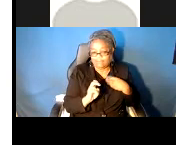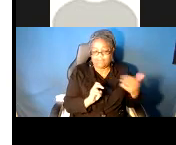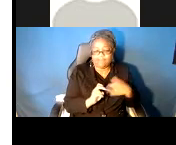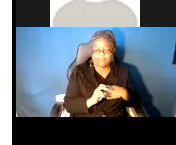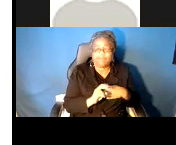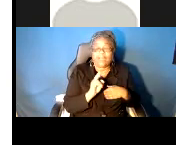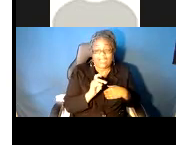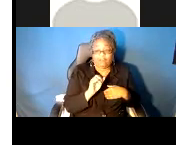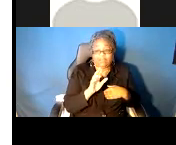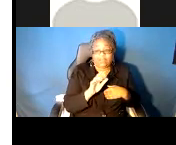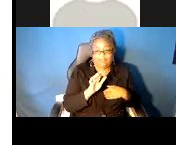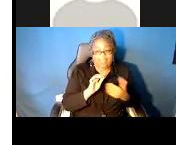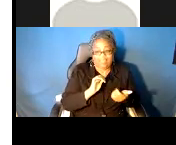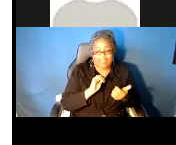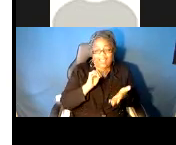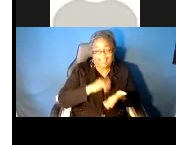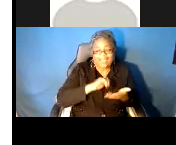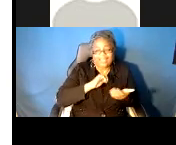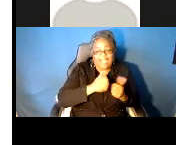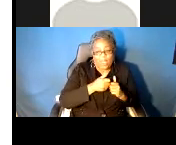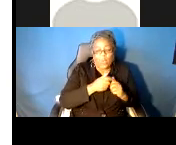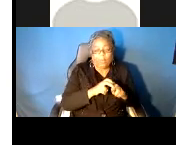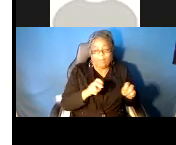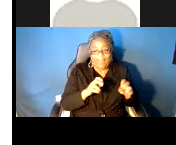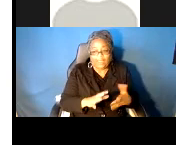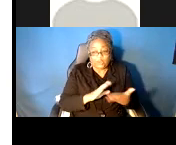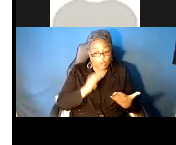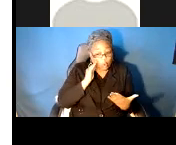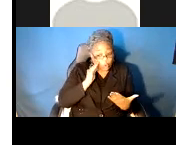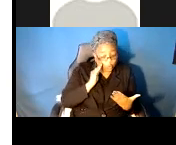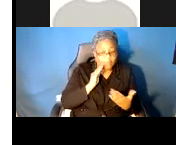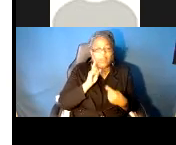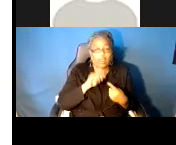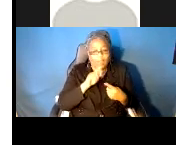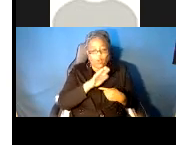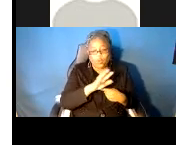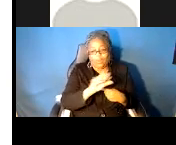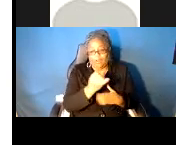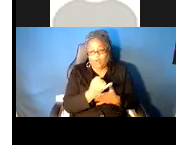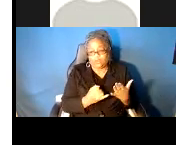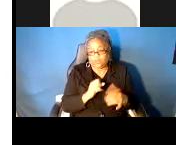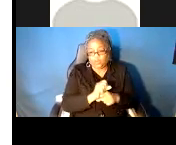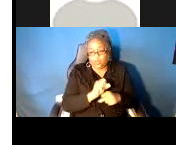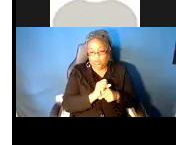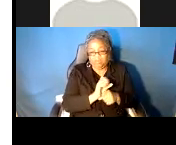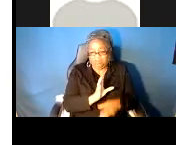for panelists to learn about you and your artistic work. I've included the components of the narrative here